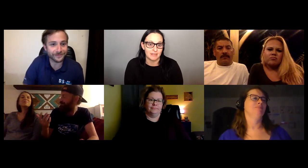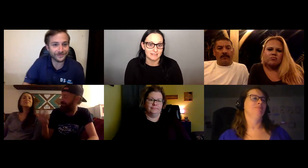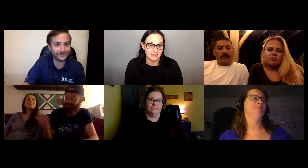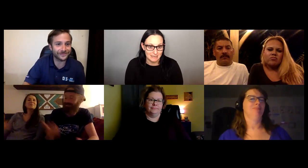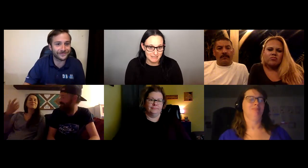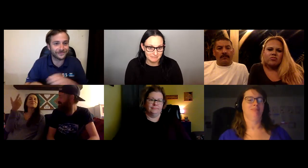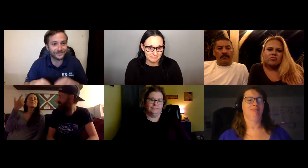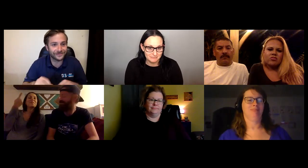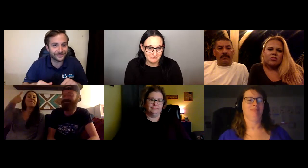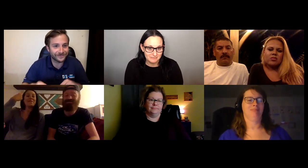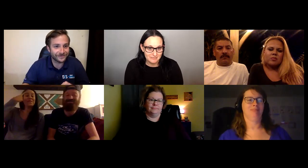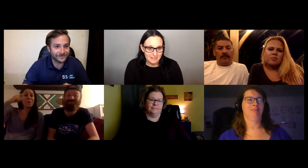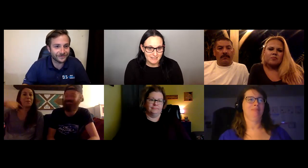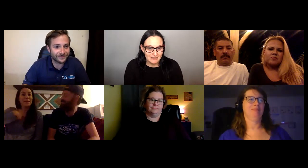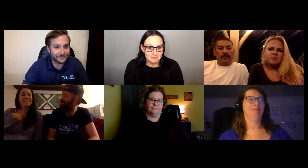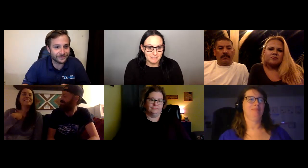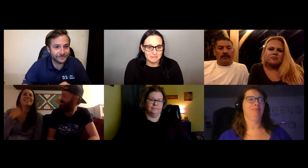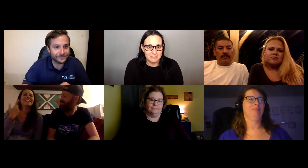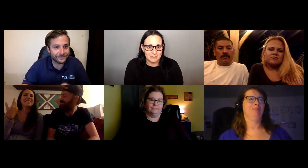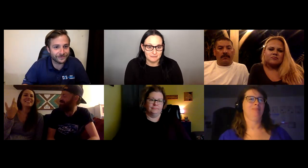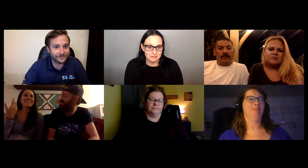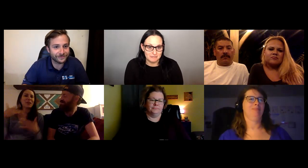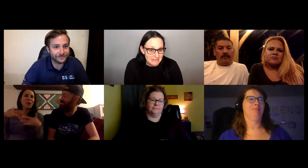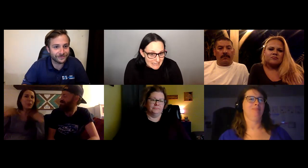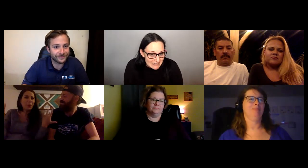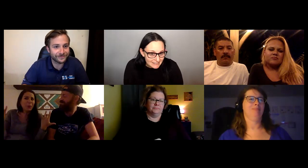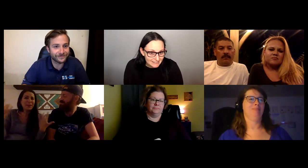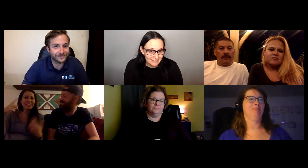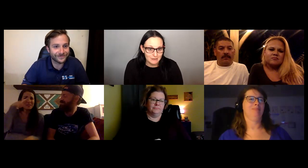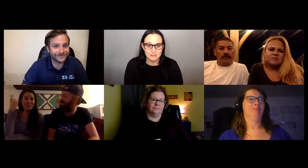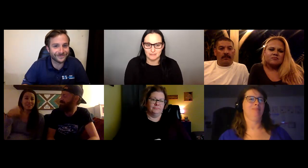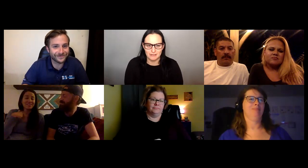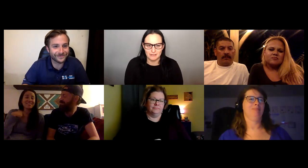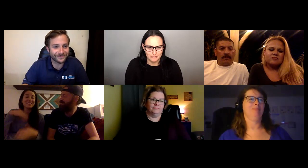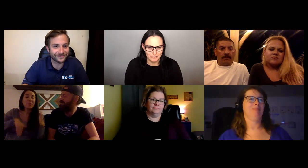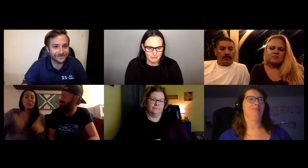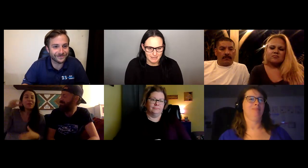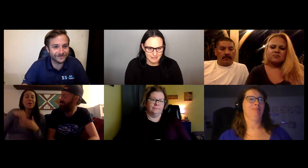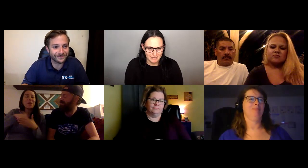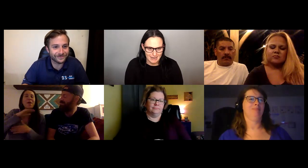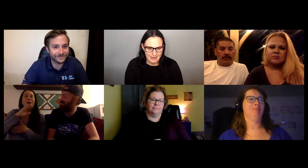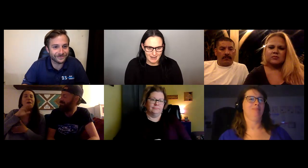day damian miriam is saying for me i was very